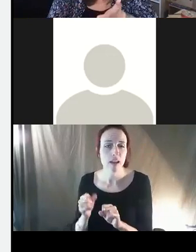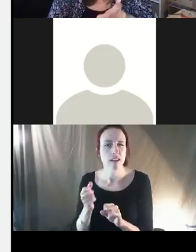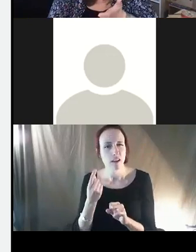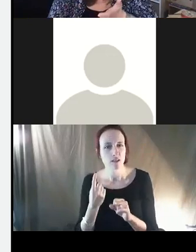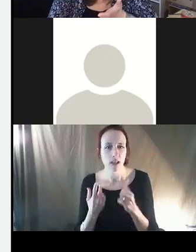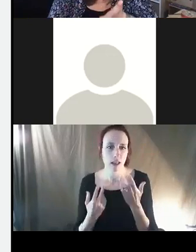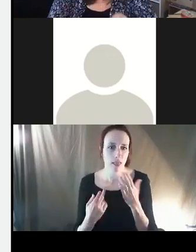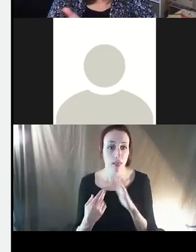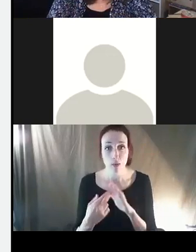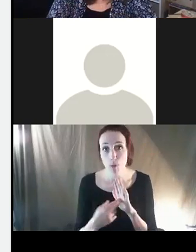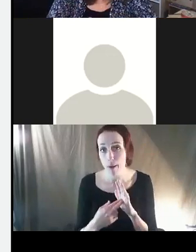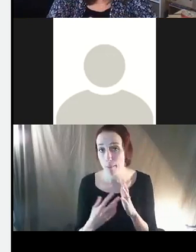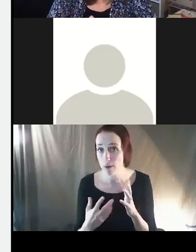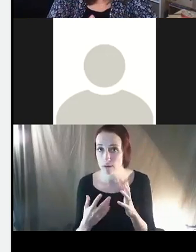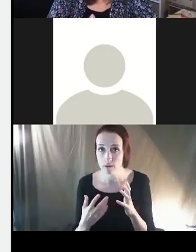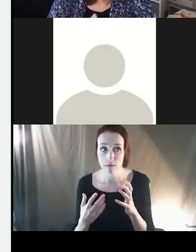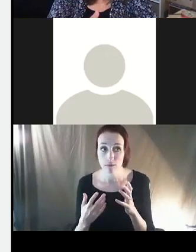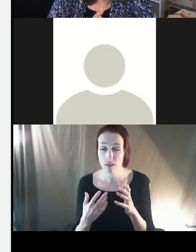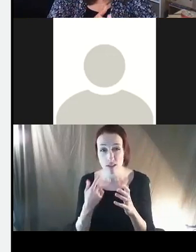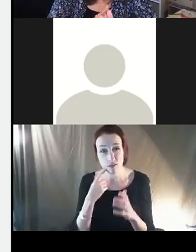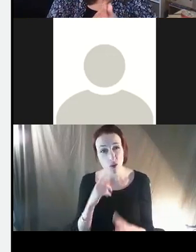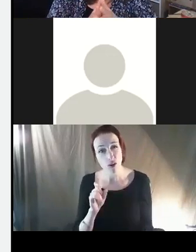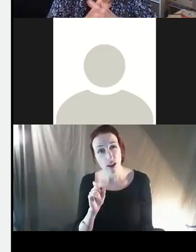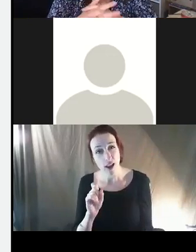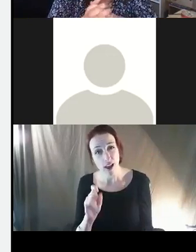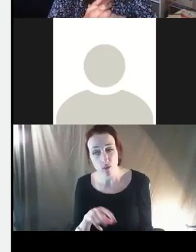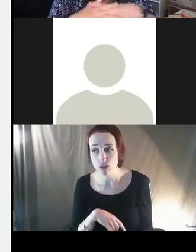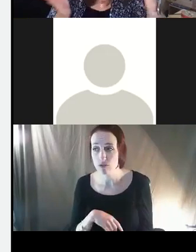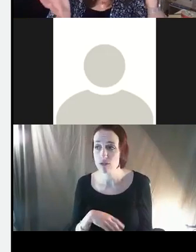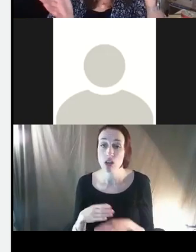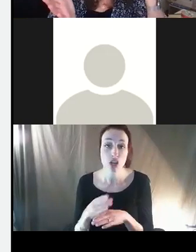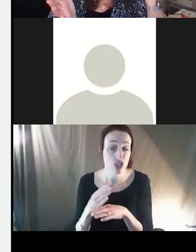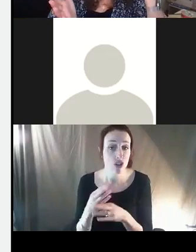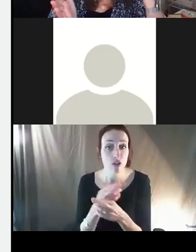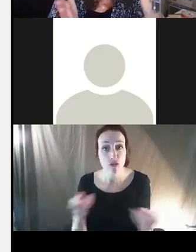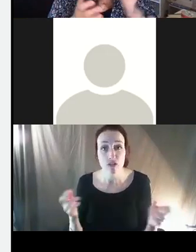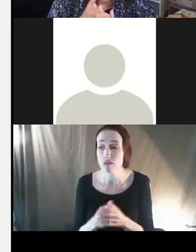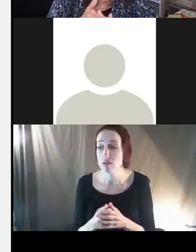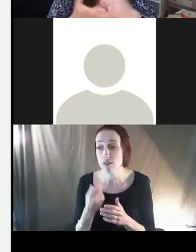Is it for asking questions? Is it for sharing resources? Is it for kidding around?